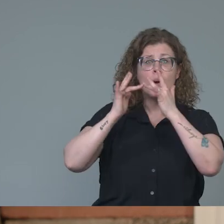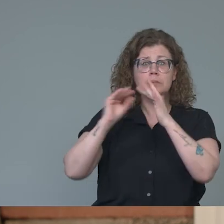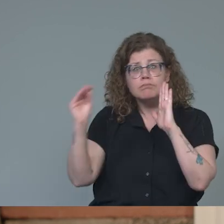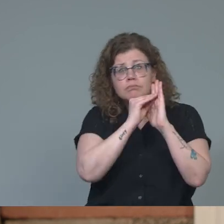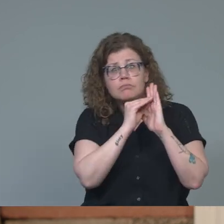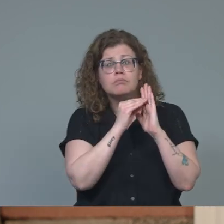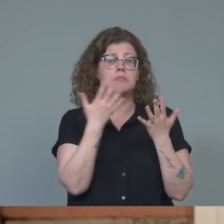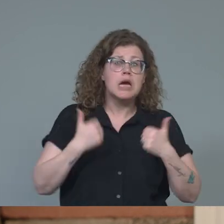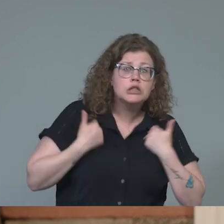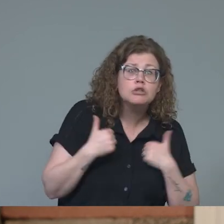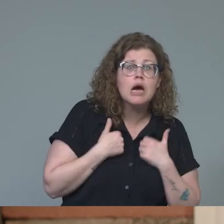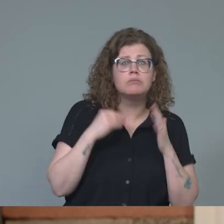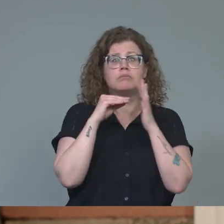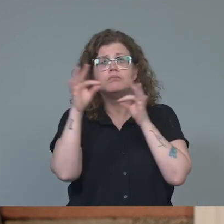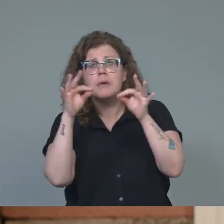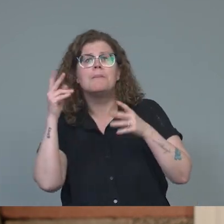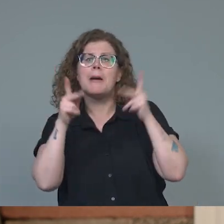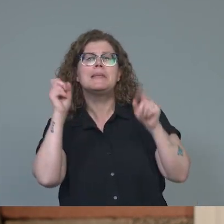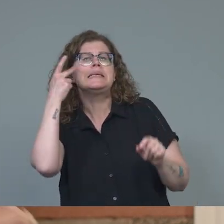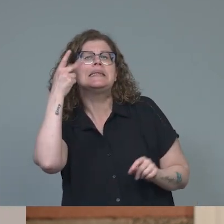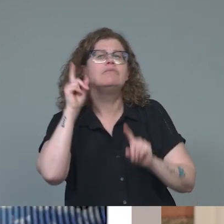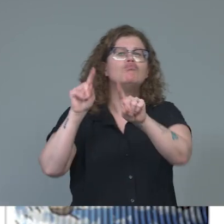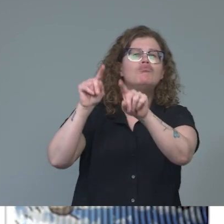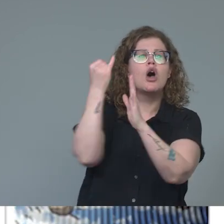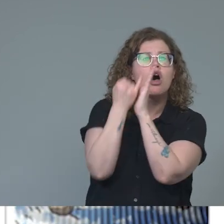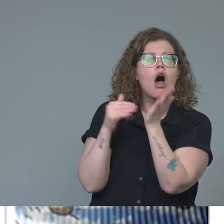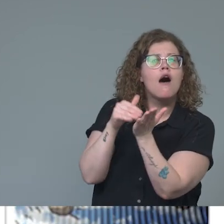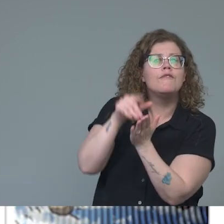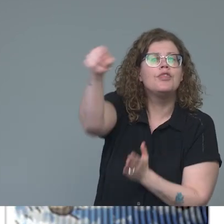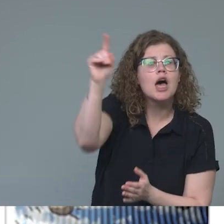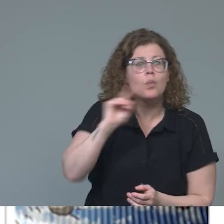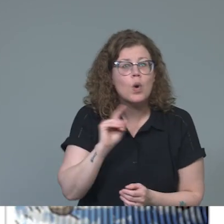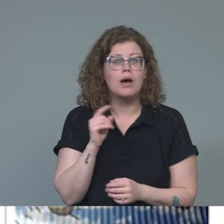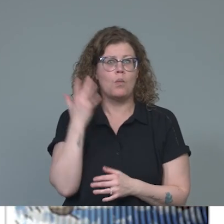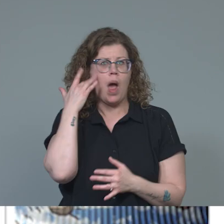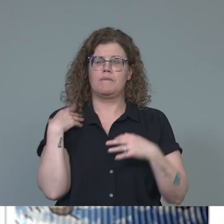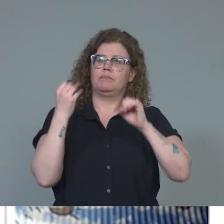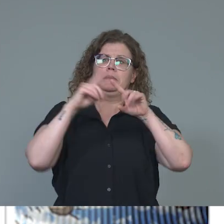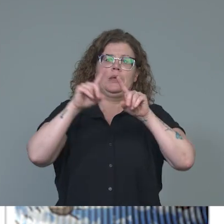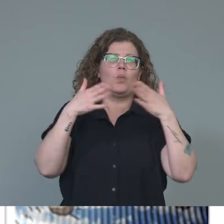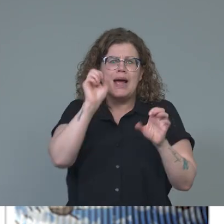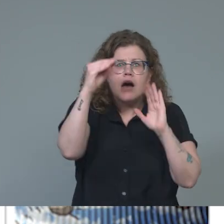connected to that artwork over time. So that story needs to live somewhere as a part of the final